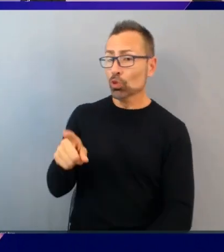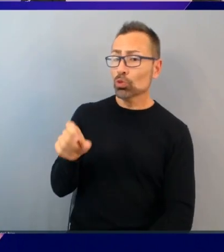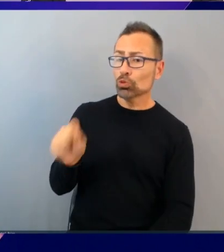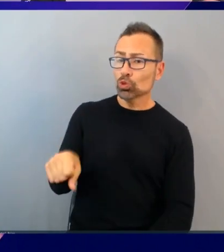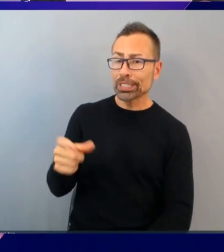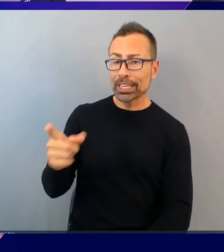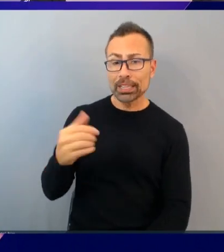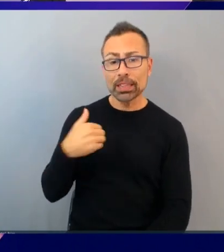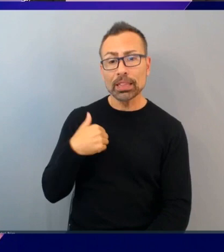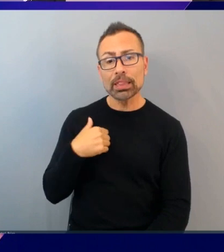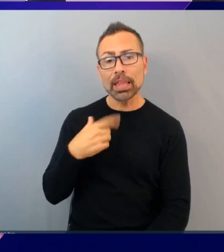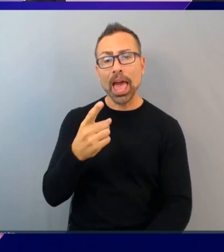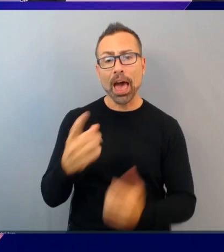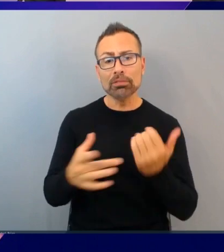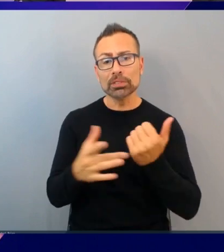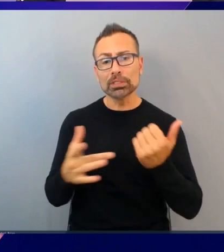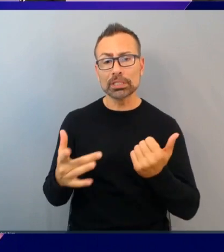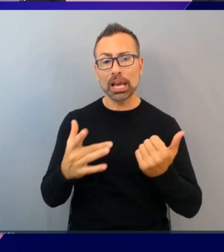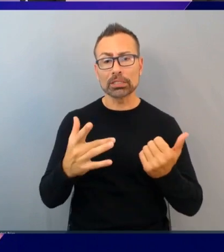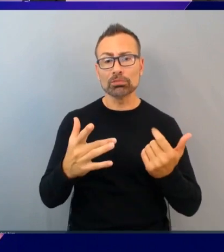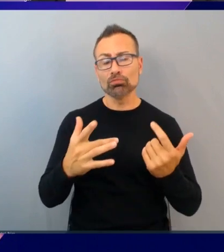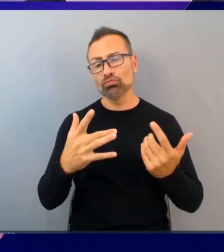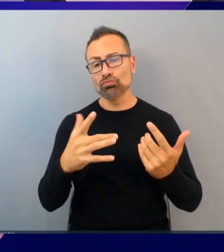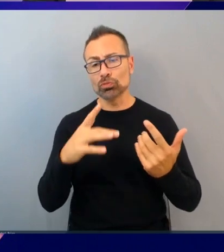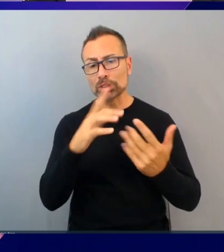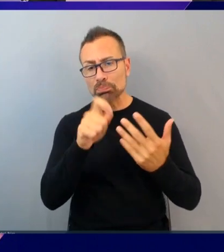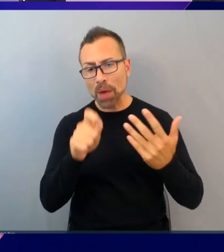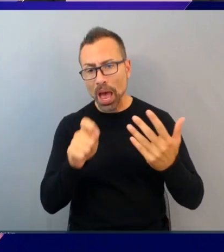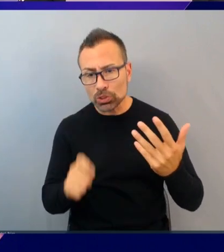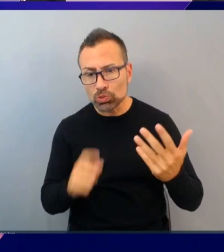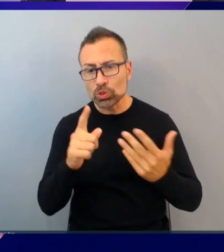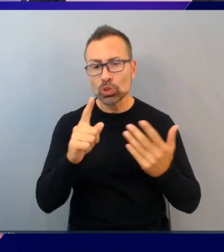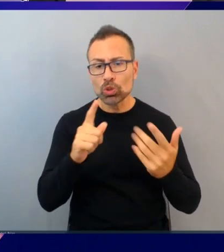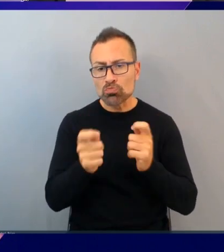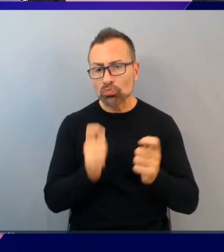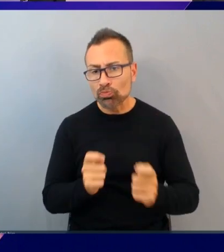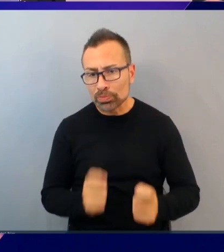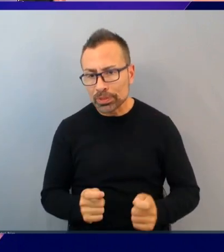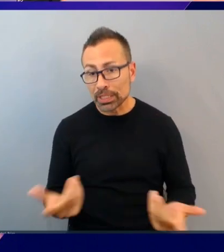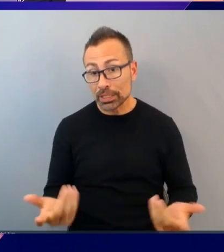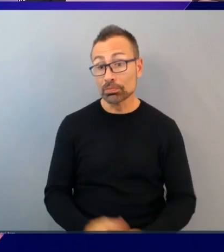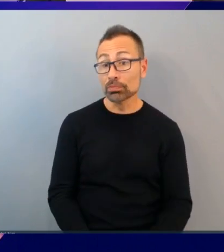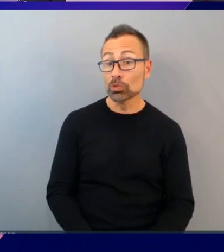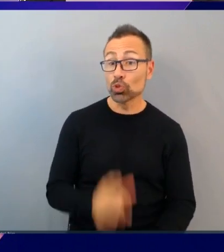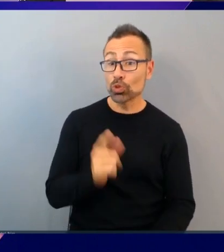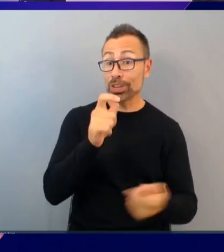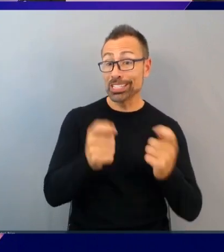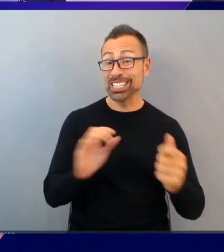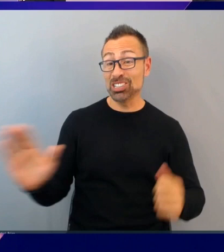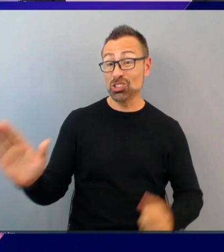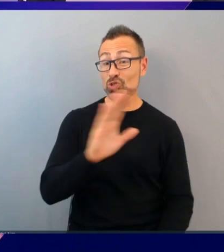for you to be able to enter and change your- [Dani] Nice. Wow. - Your email invite. So now that invitation's sent,